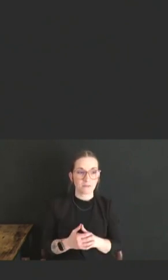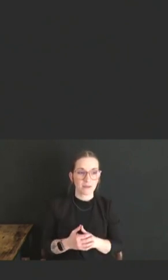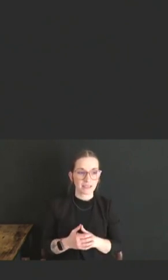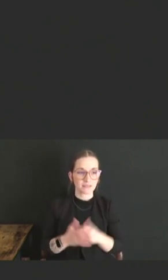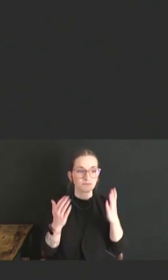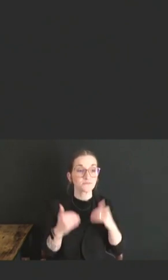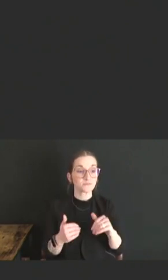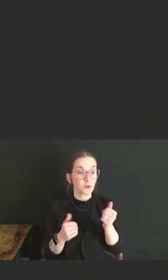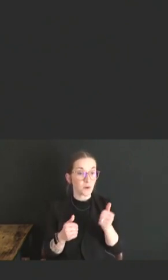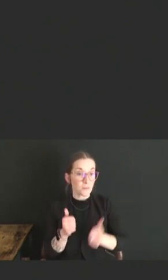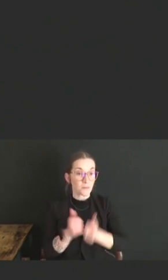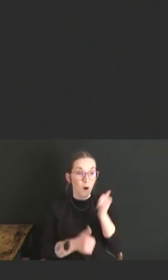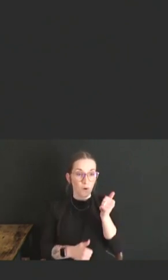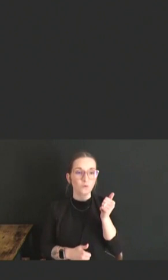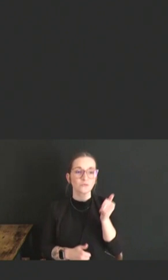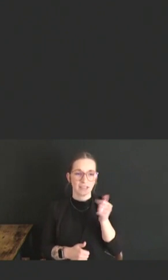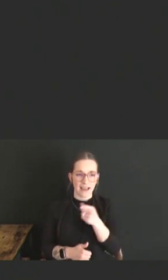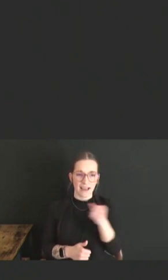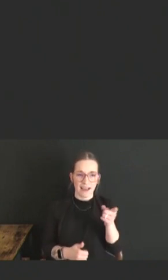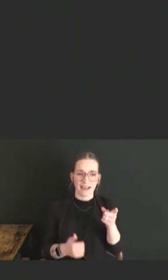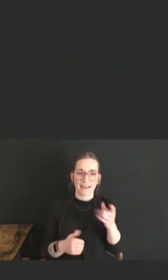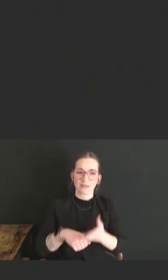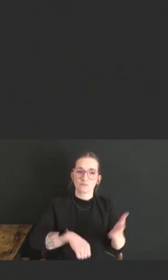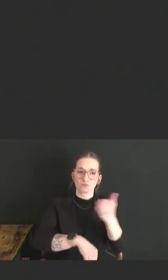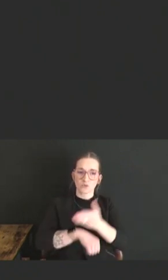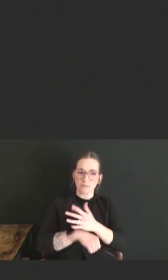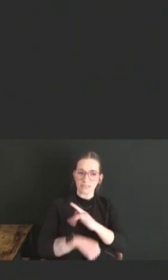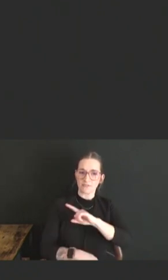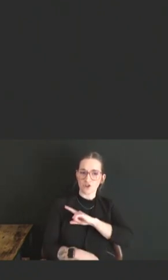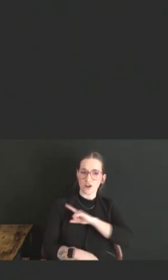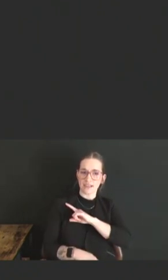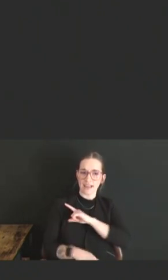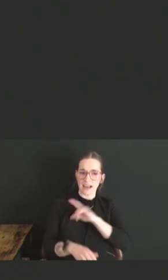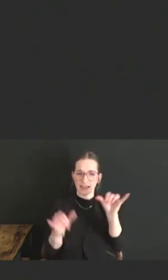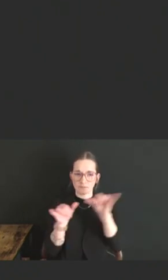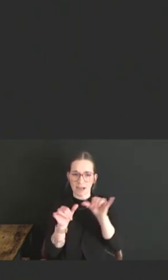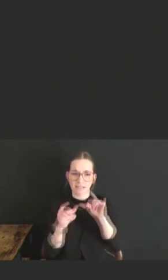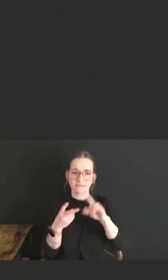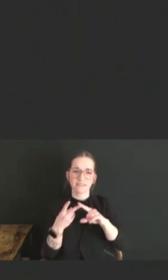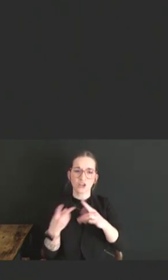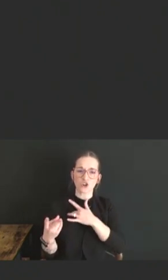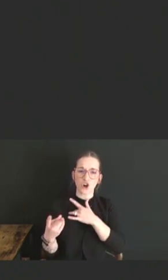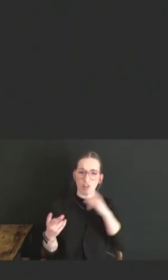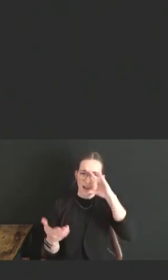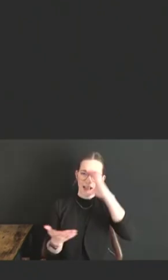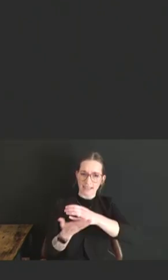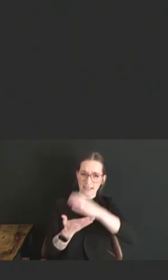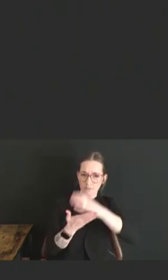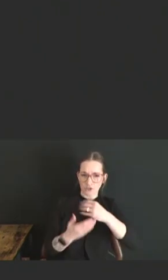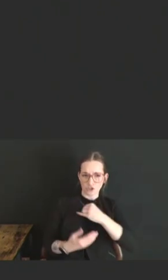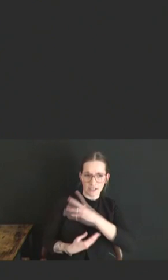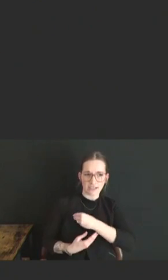in cardiac biomarker or cardiac imaging. However, about half had abnormal cardiac MRIs.